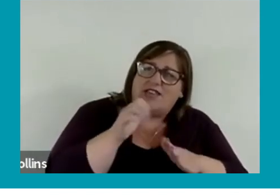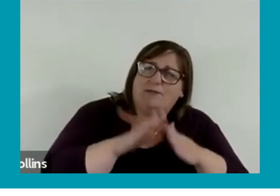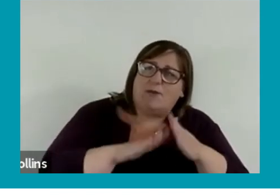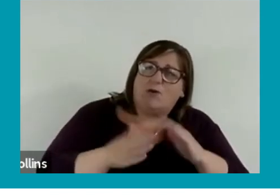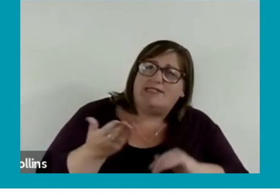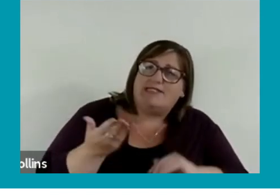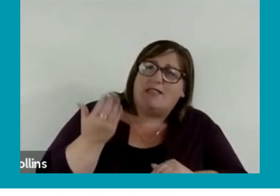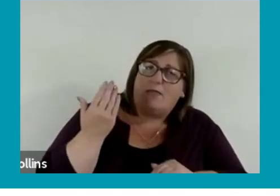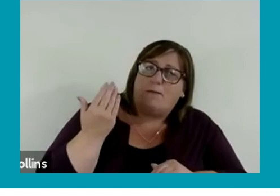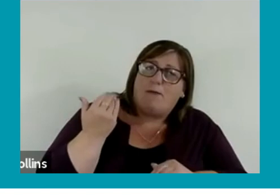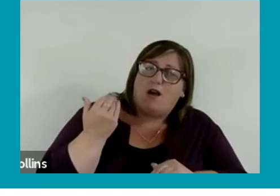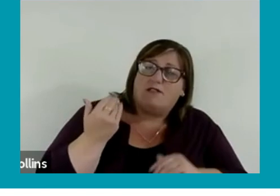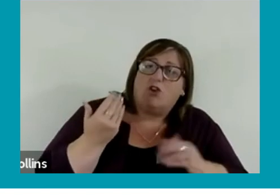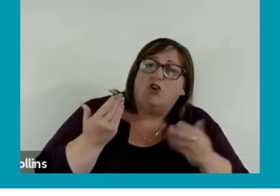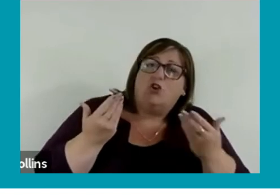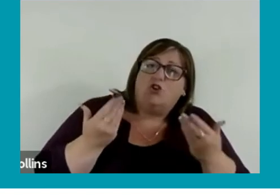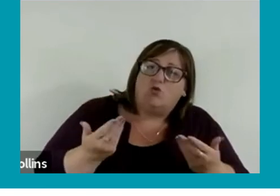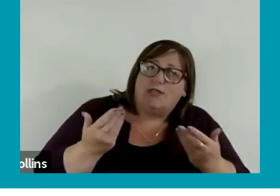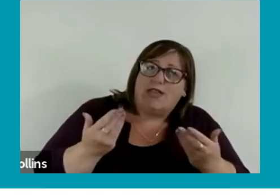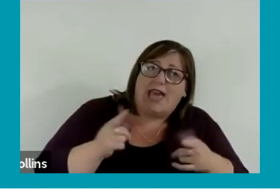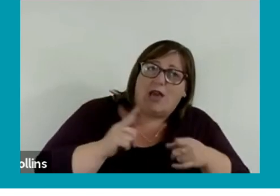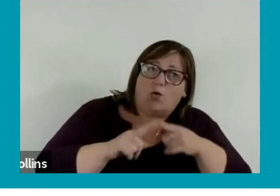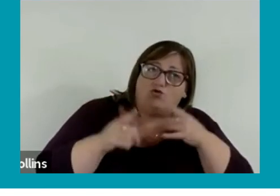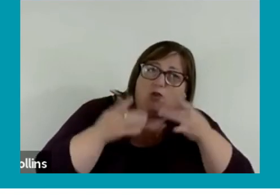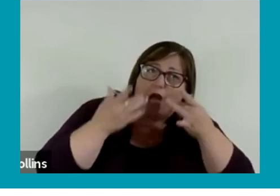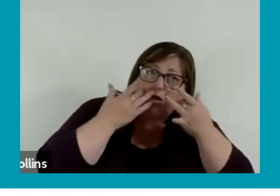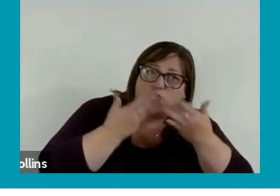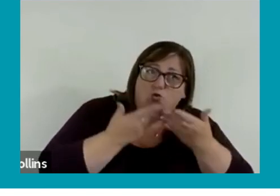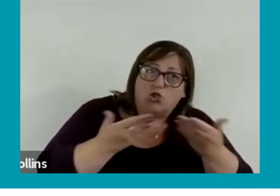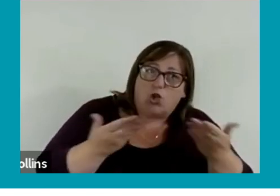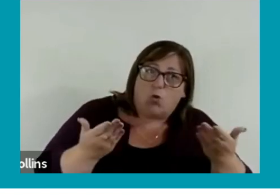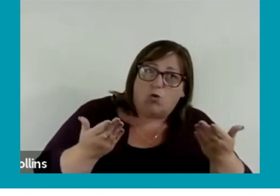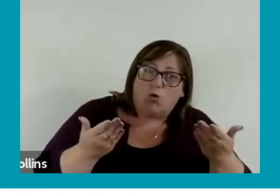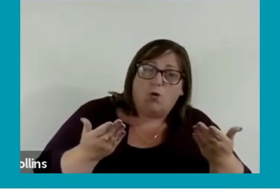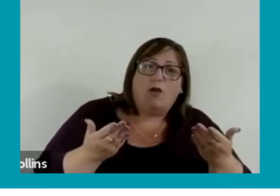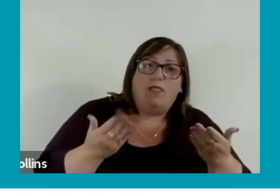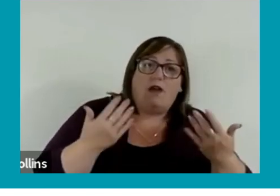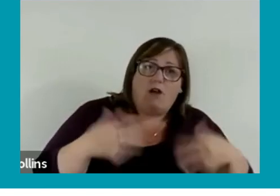demonstrating to show you that there are some incredible inclusive and diverse employers such